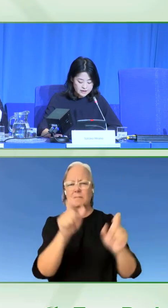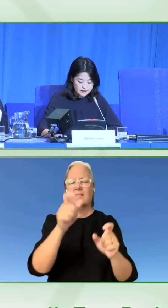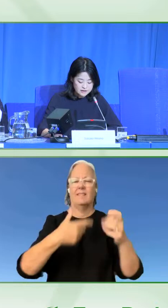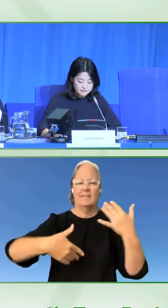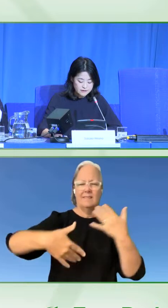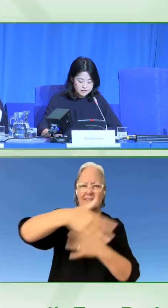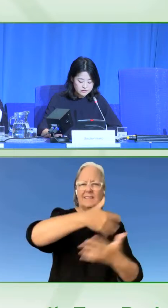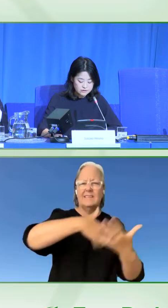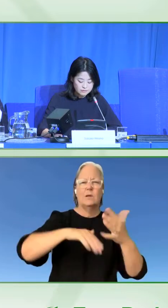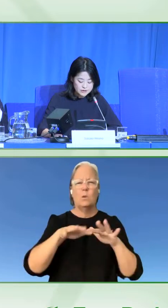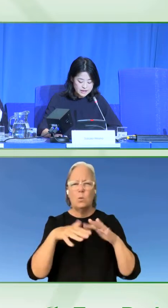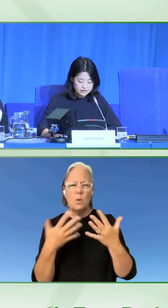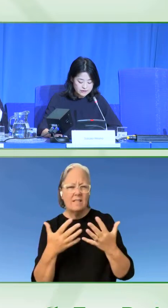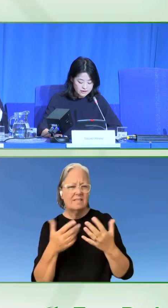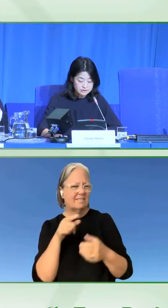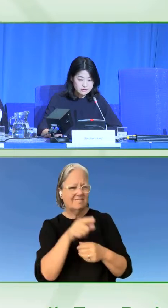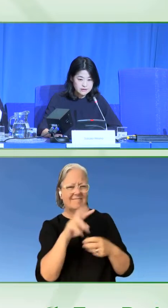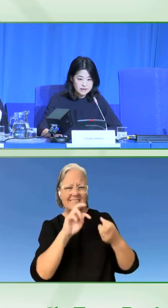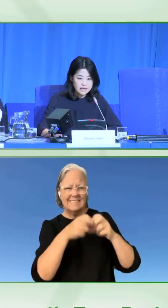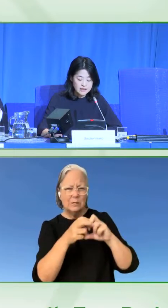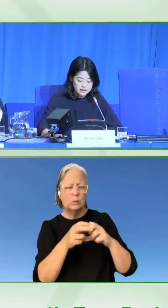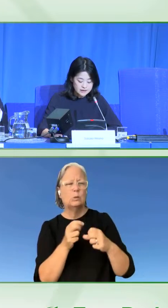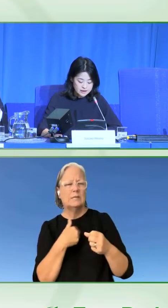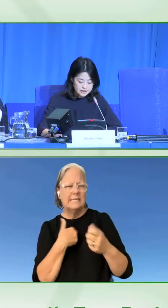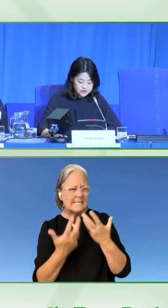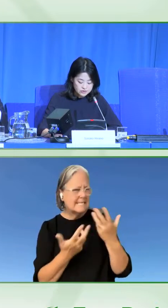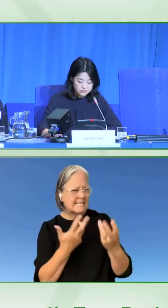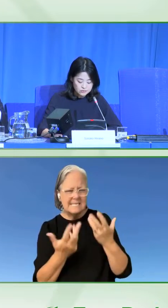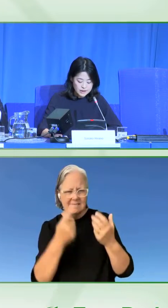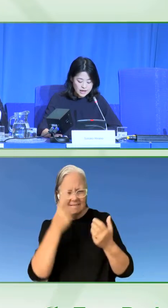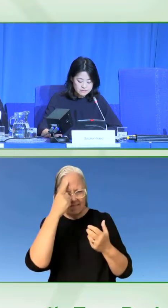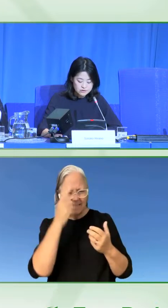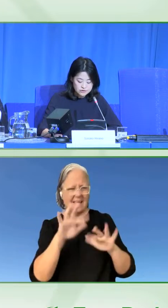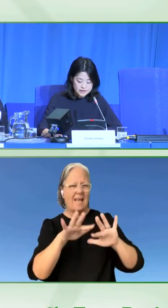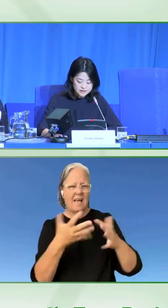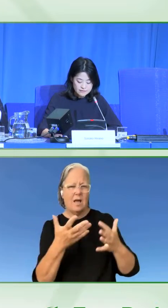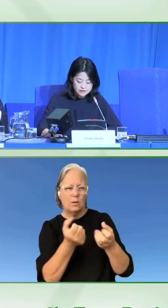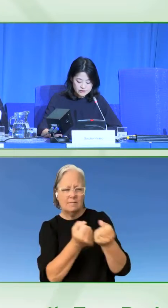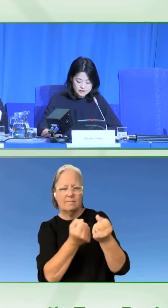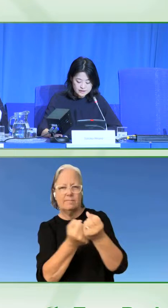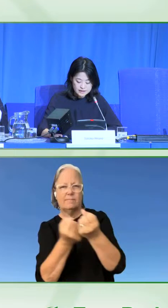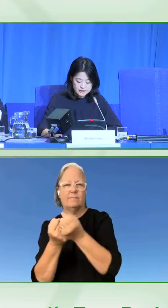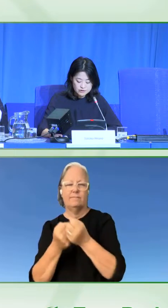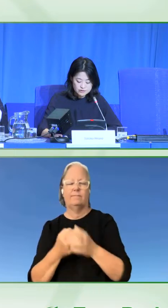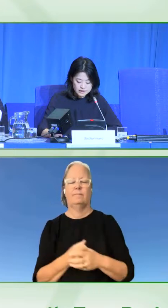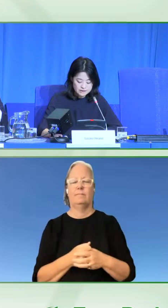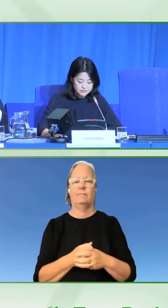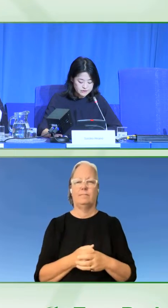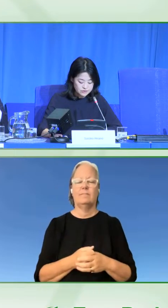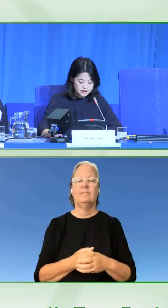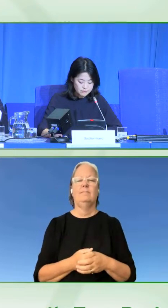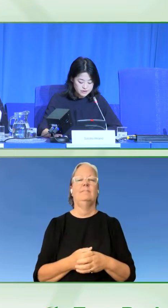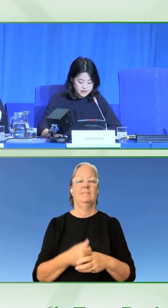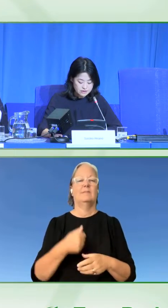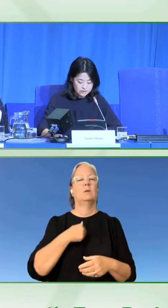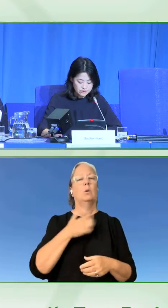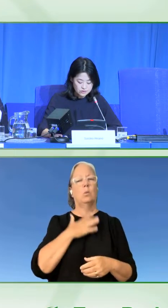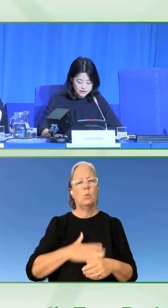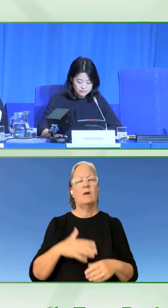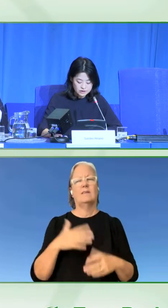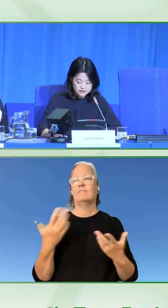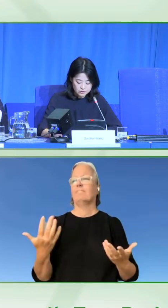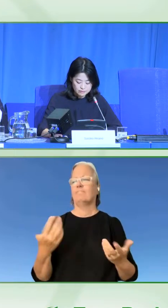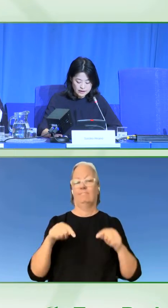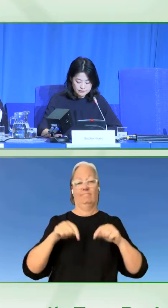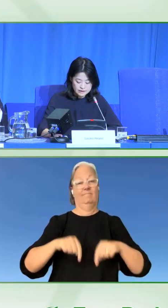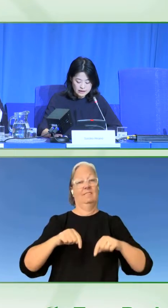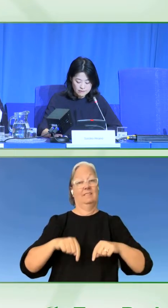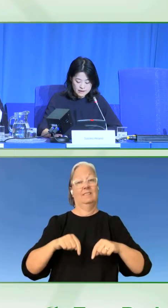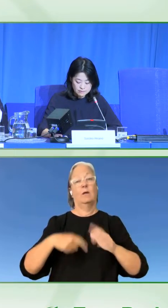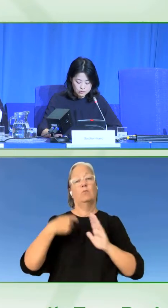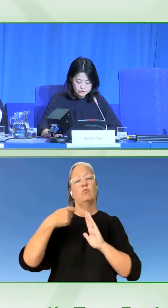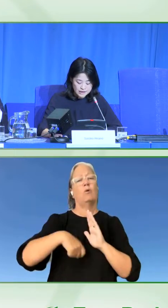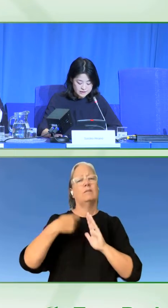Initiatives you will hear from today highlight the technological prowess of Japan as well